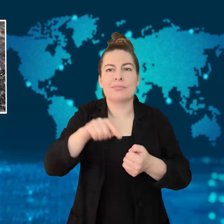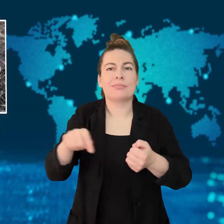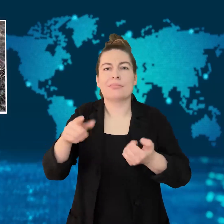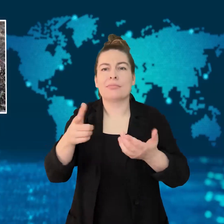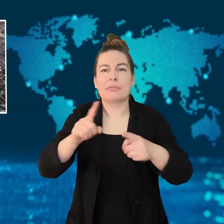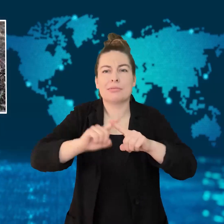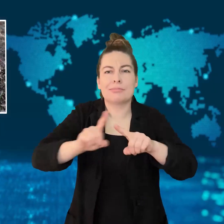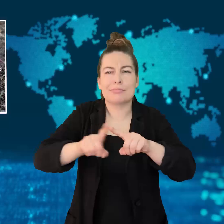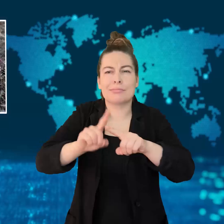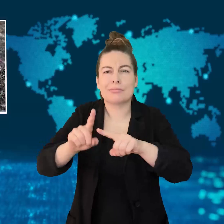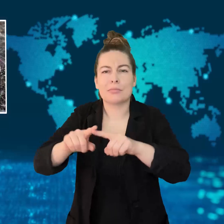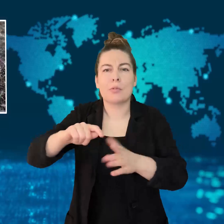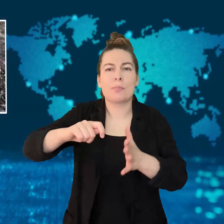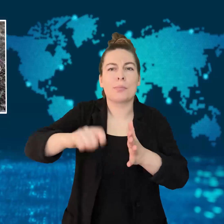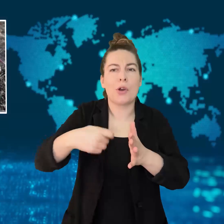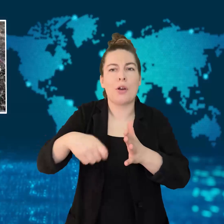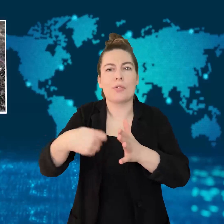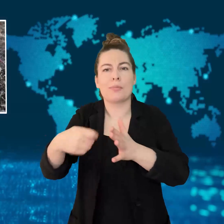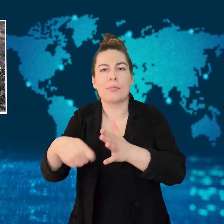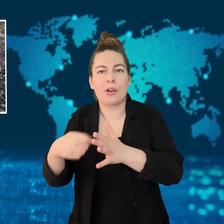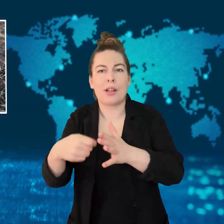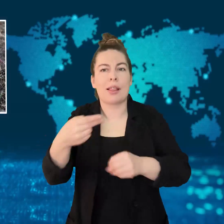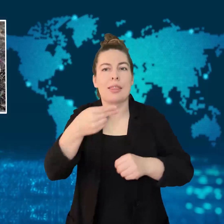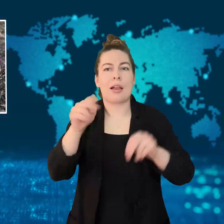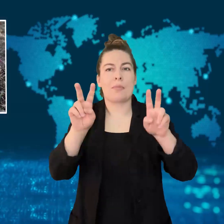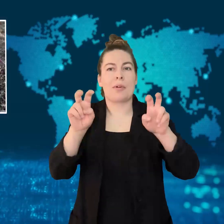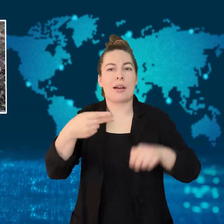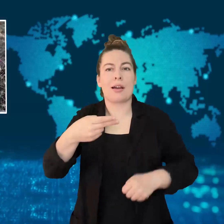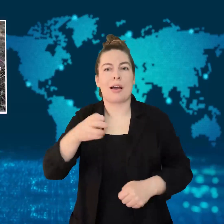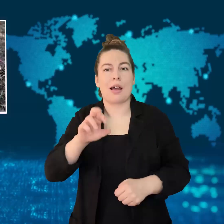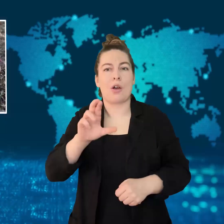be critical in demining.